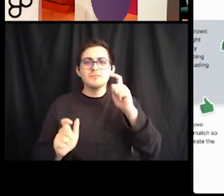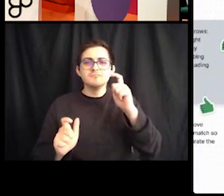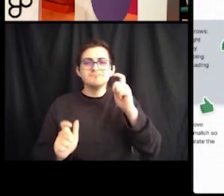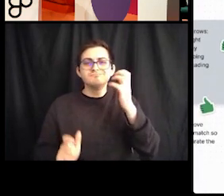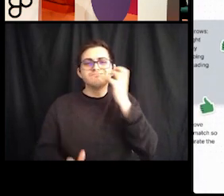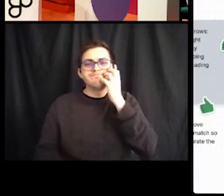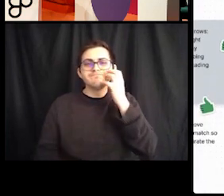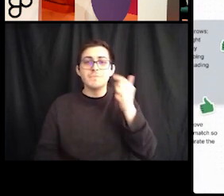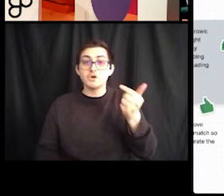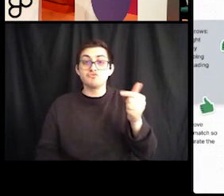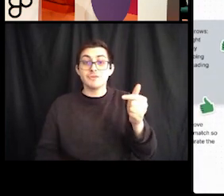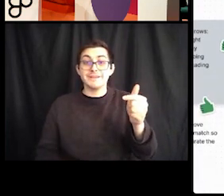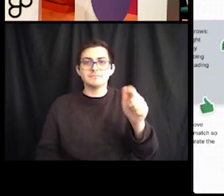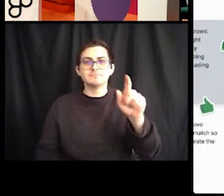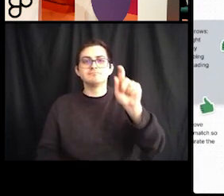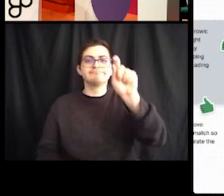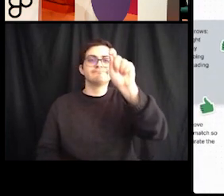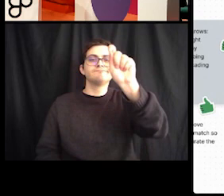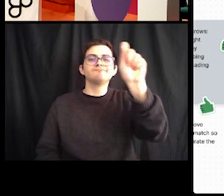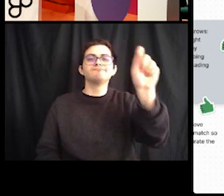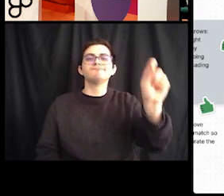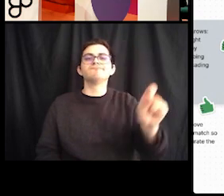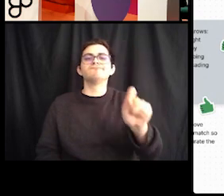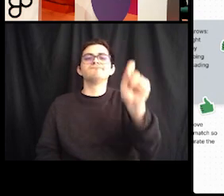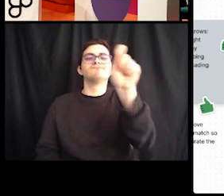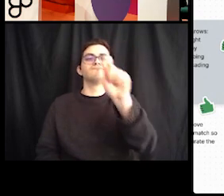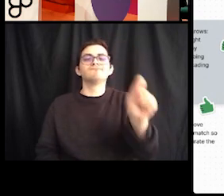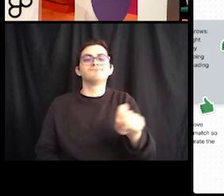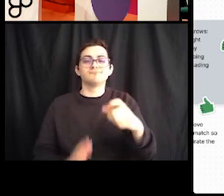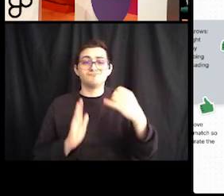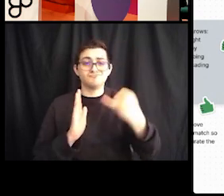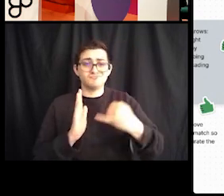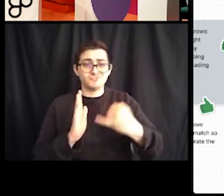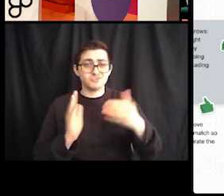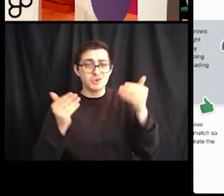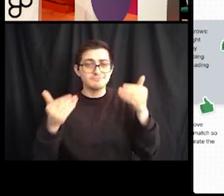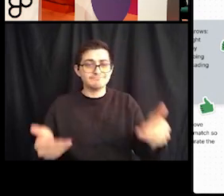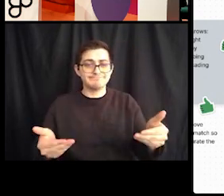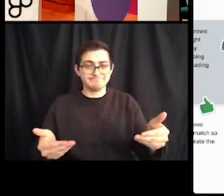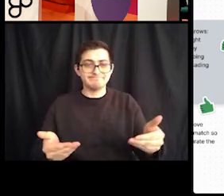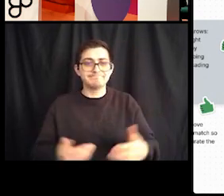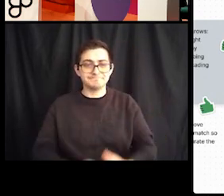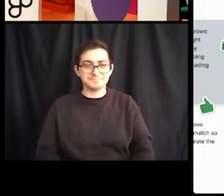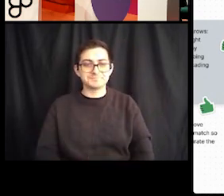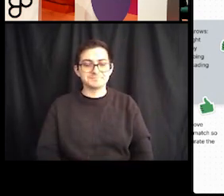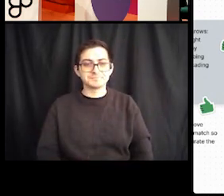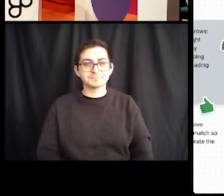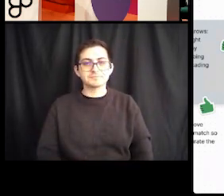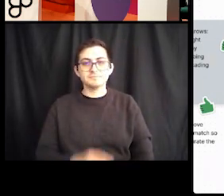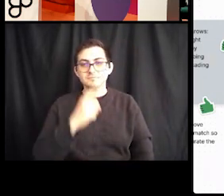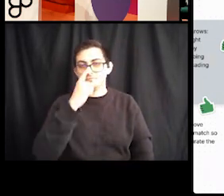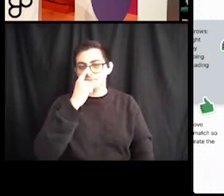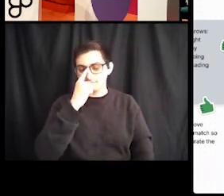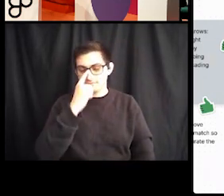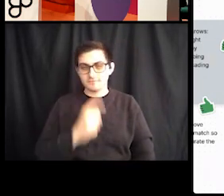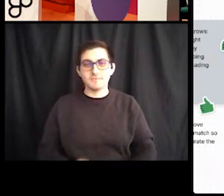and I can just draw on the canvas, just like that. If I like to bring up the marker tool again, I can press M